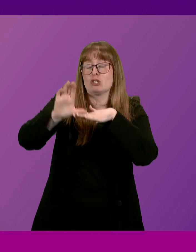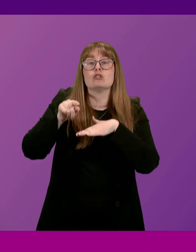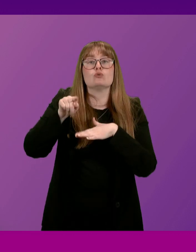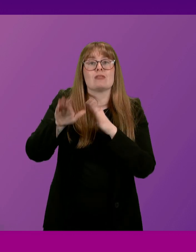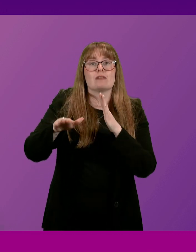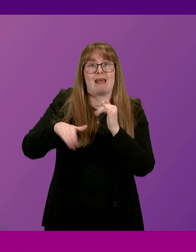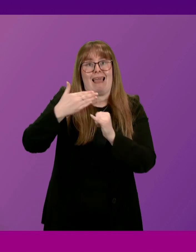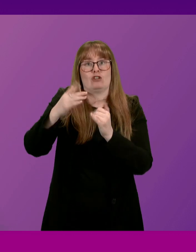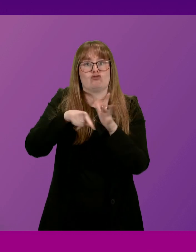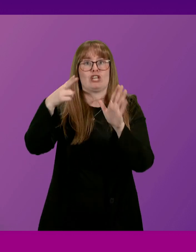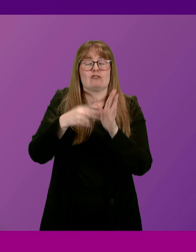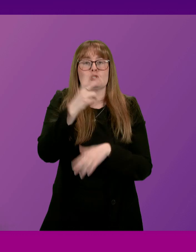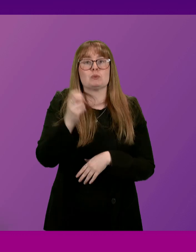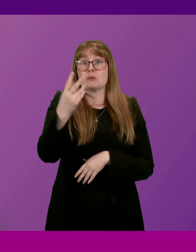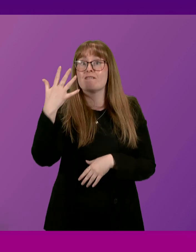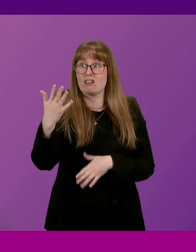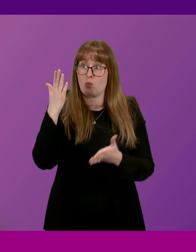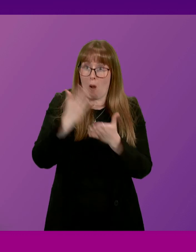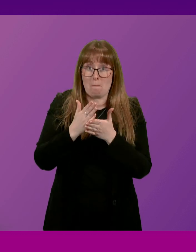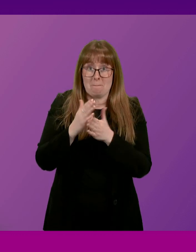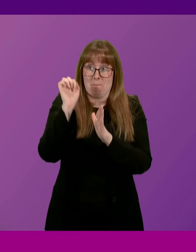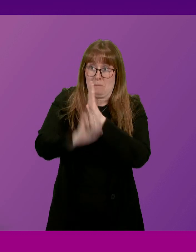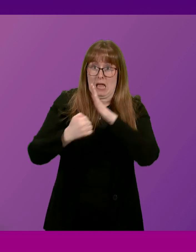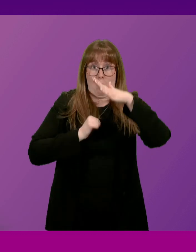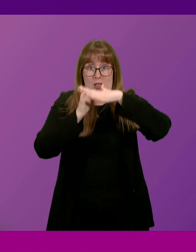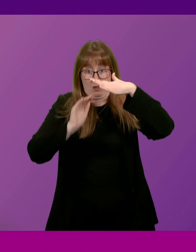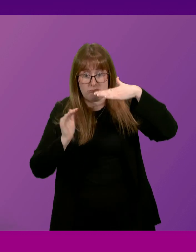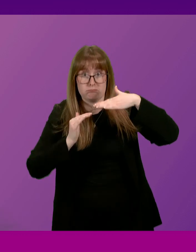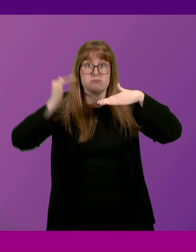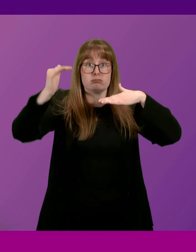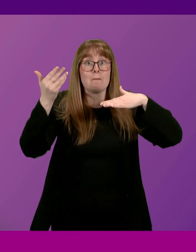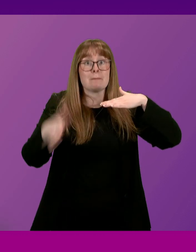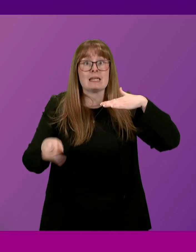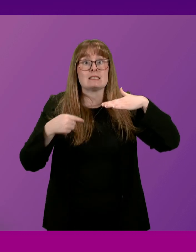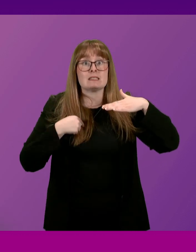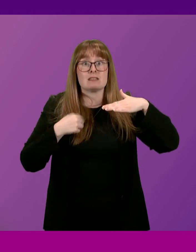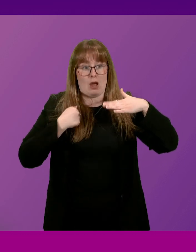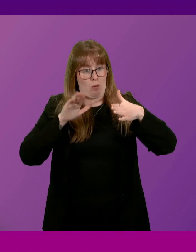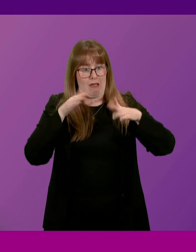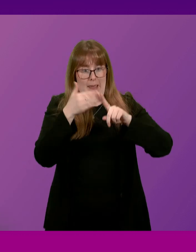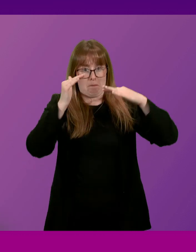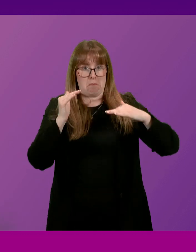January 2025, which means that we have exceeded the original plans on delivery.